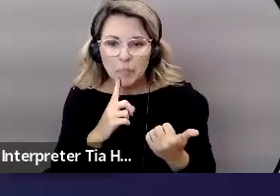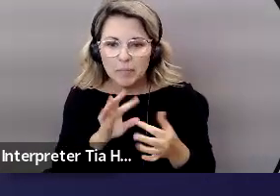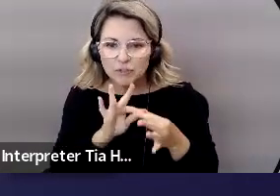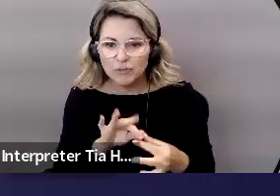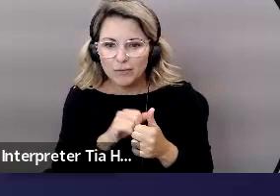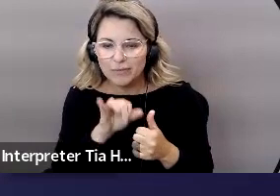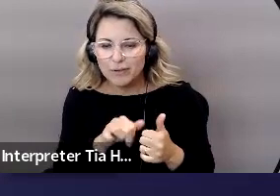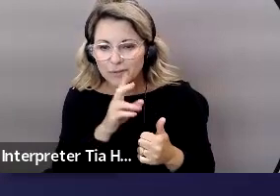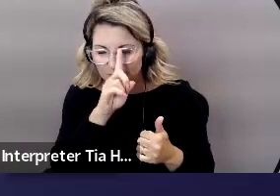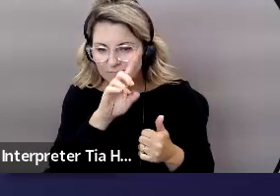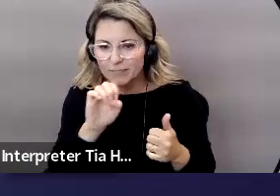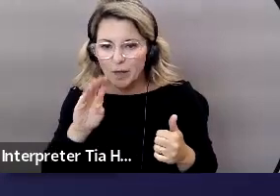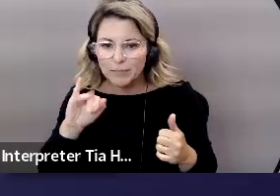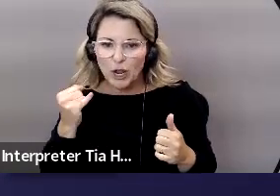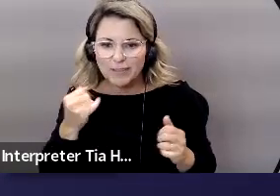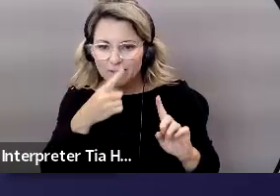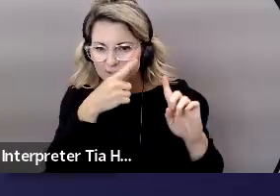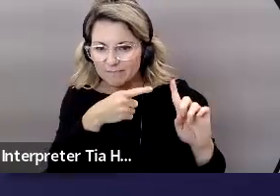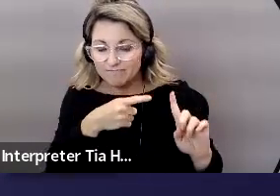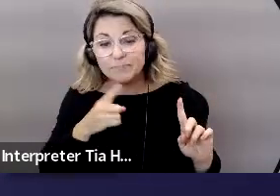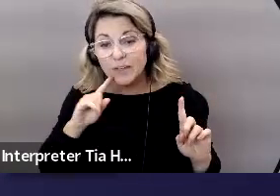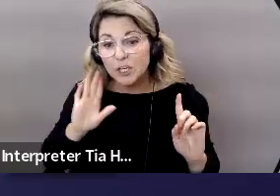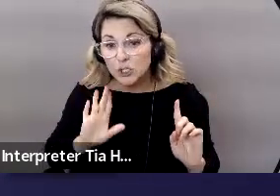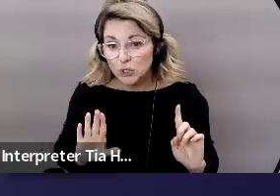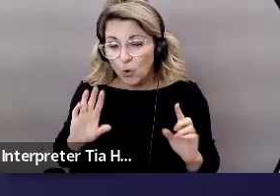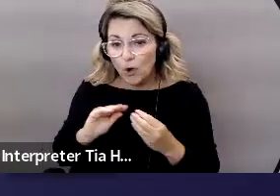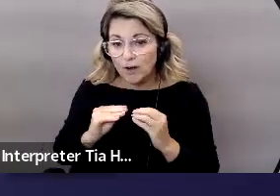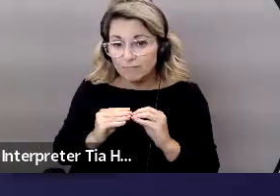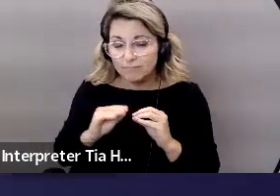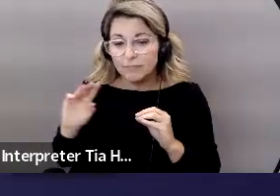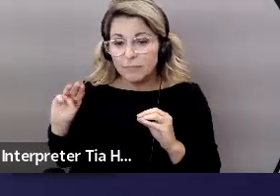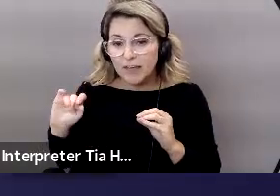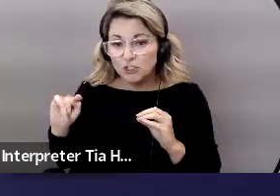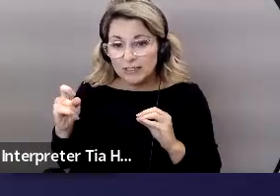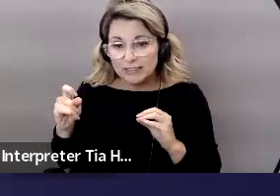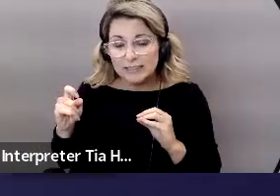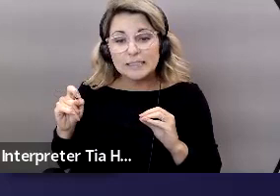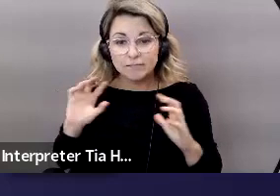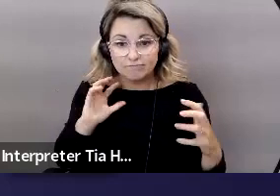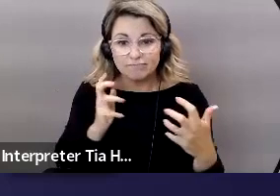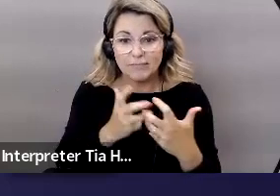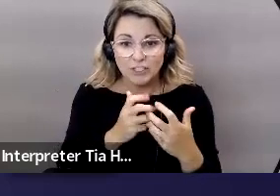those objectives. So, the metrics are going to be tied to the goals. So, you know, as we do a logic